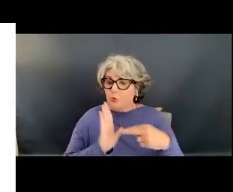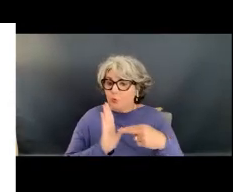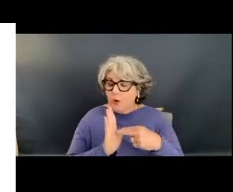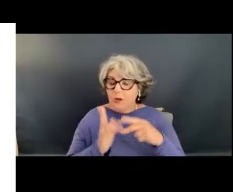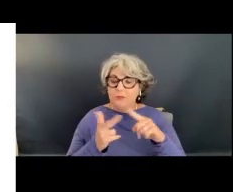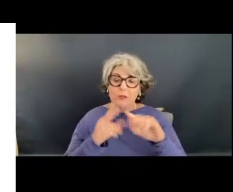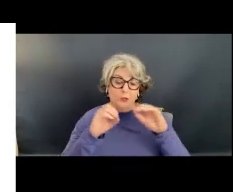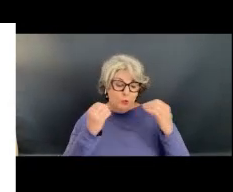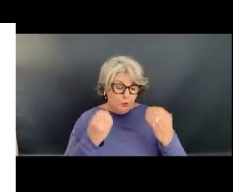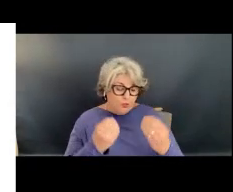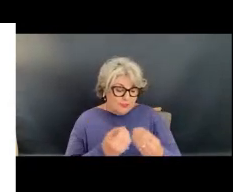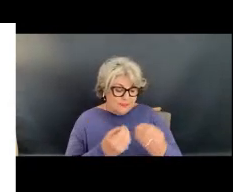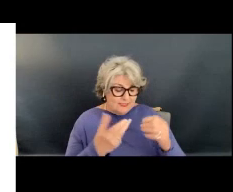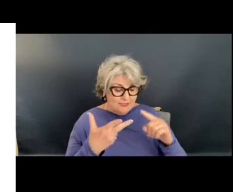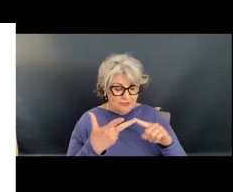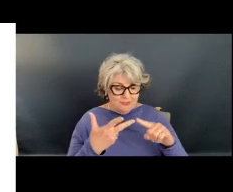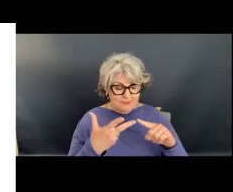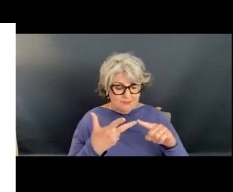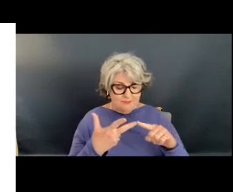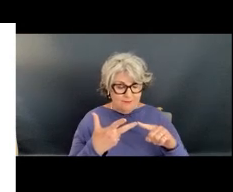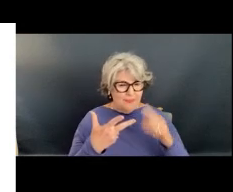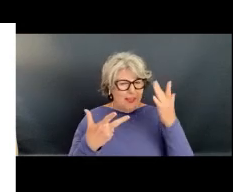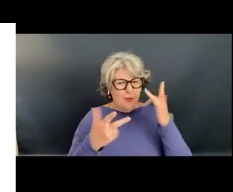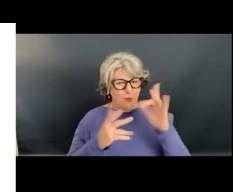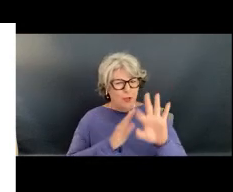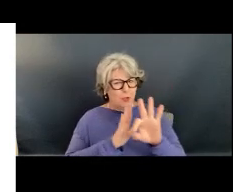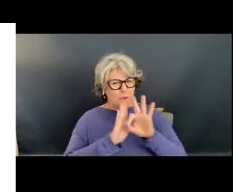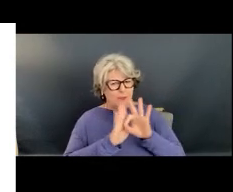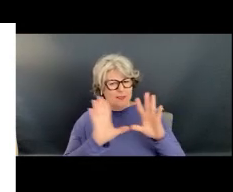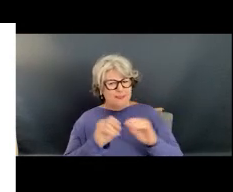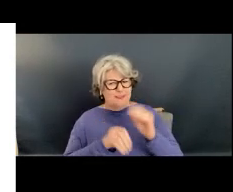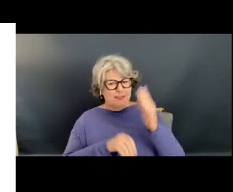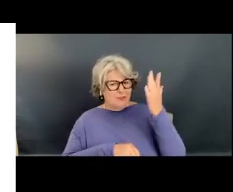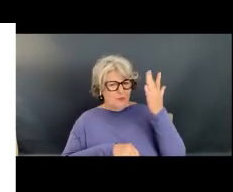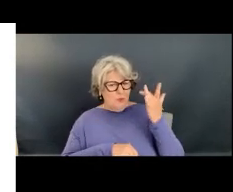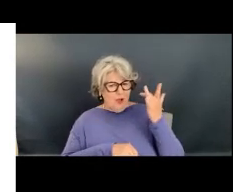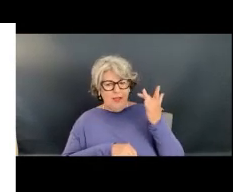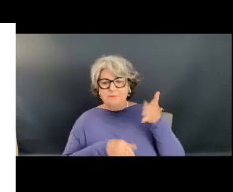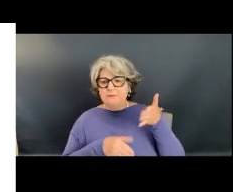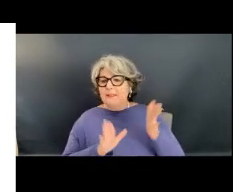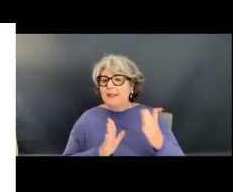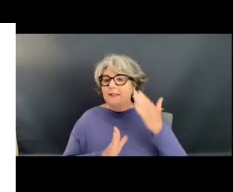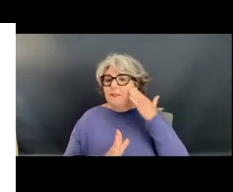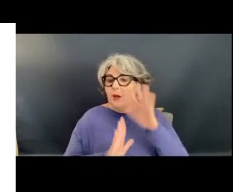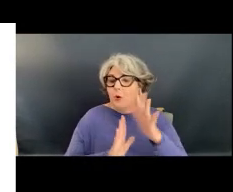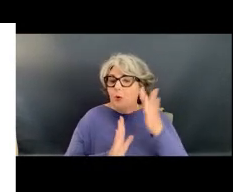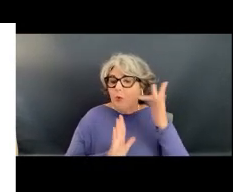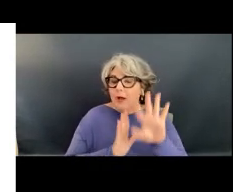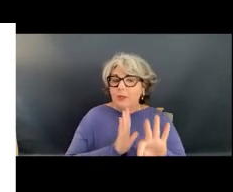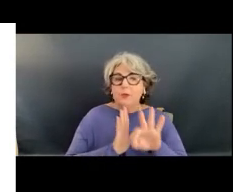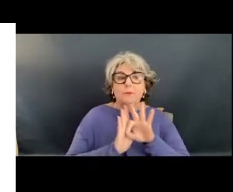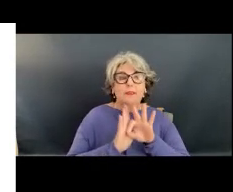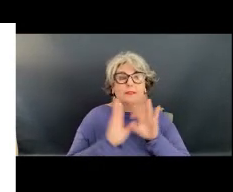is, and why you chose this session. Let us know why you chose Steal This Part 1.